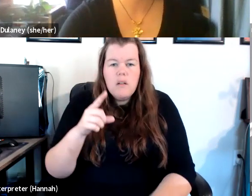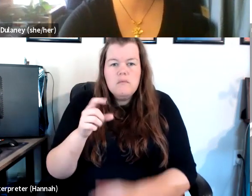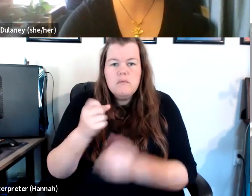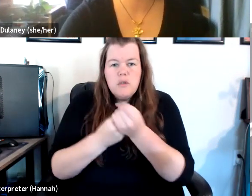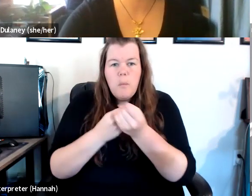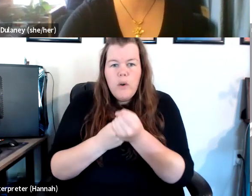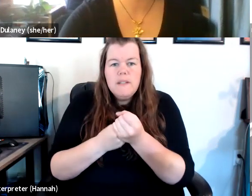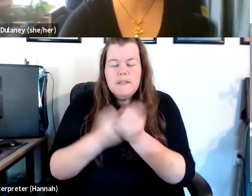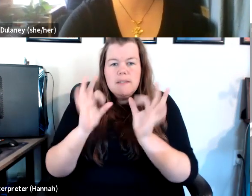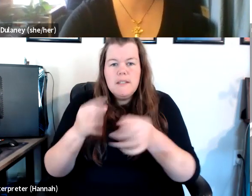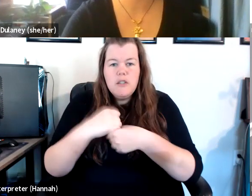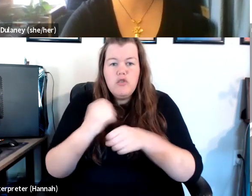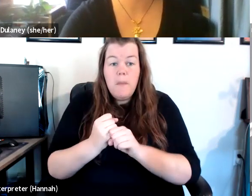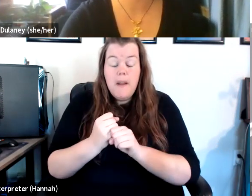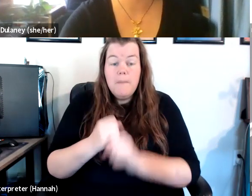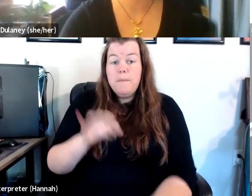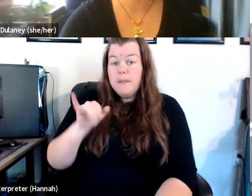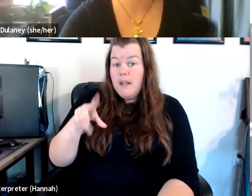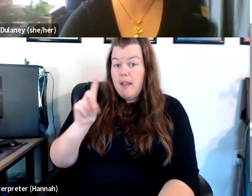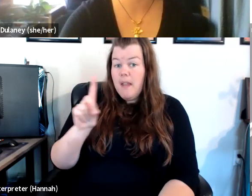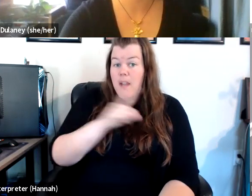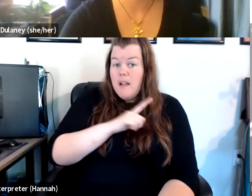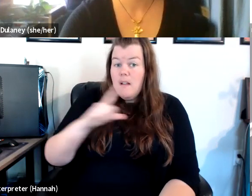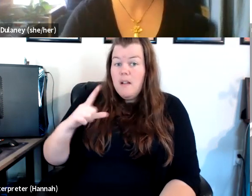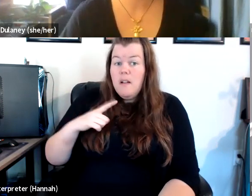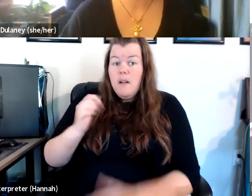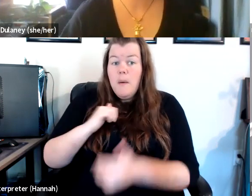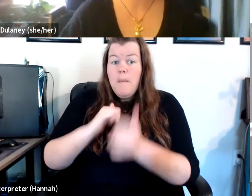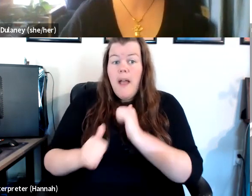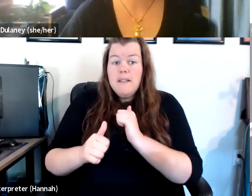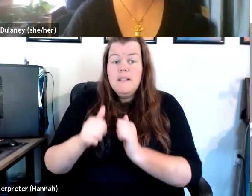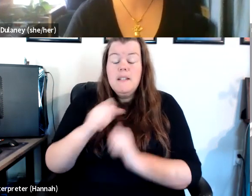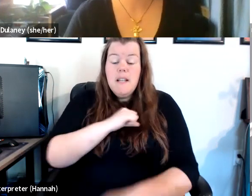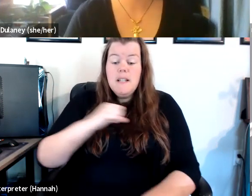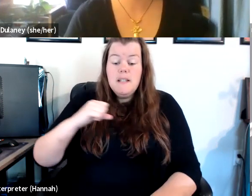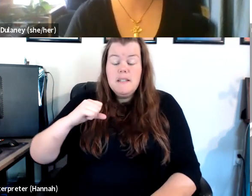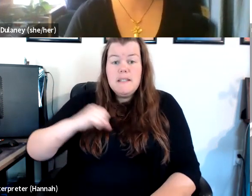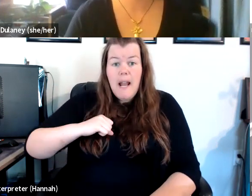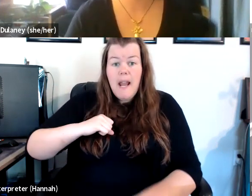Indiana legislature passed Senate Enrolled Act 380 which requires less restrictive alternatives to